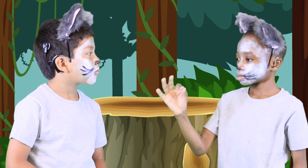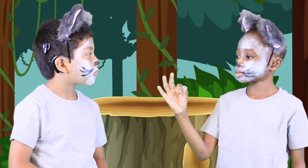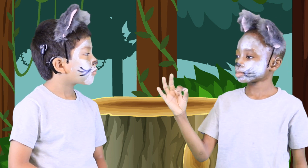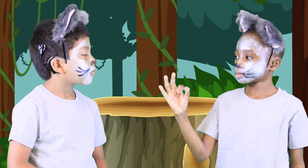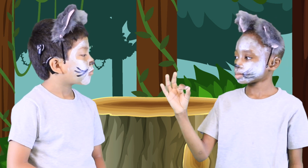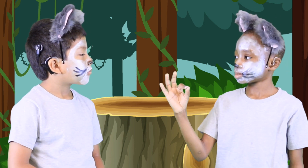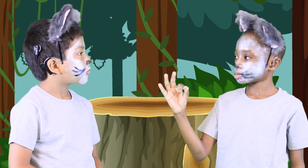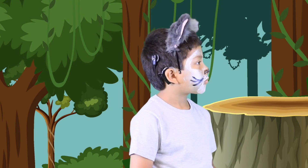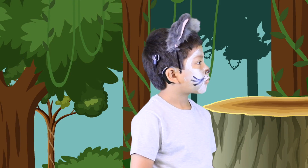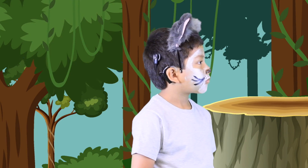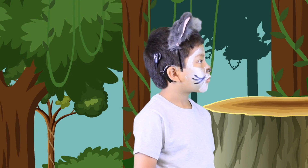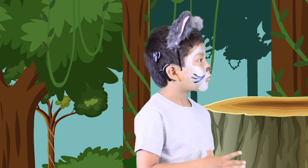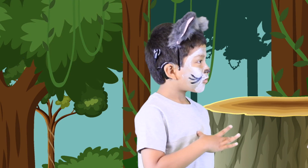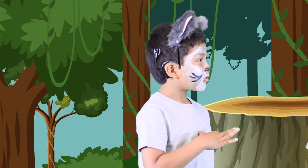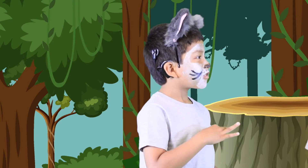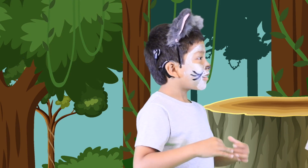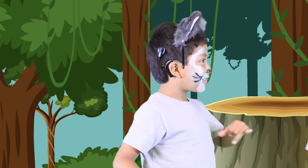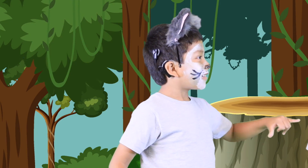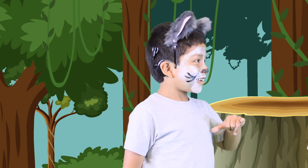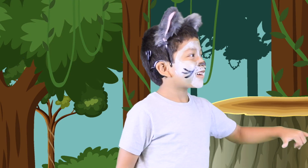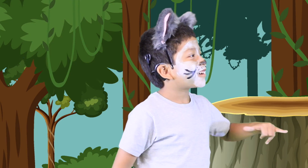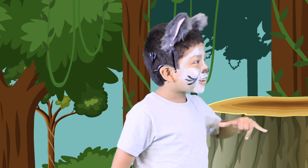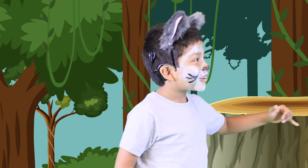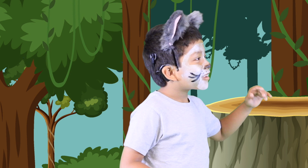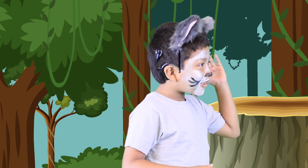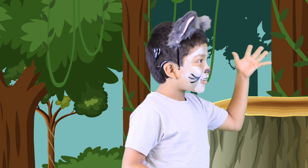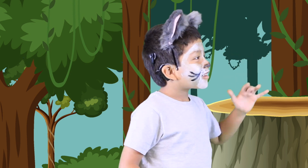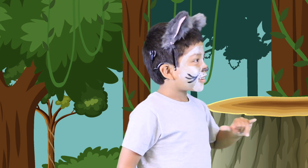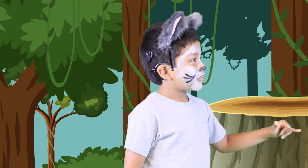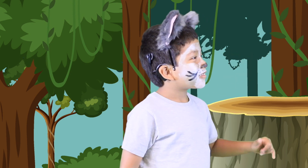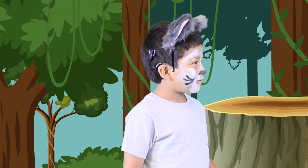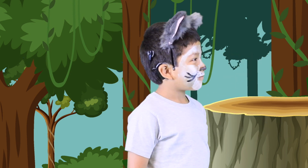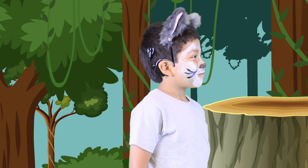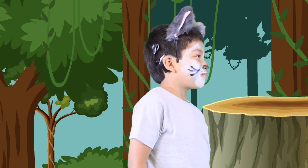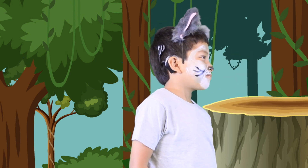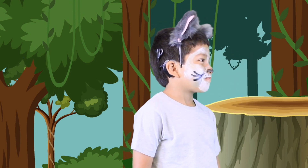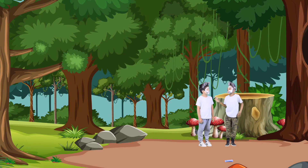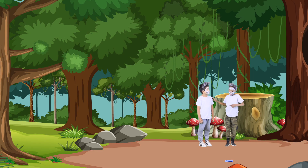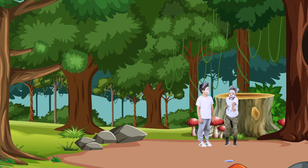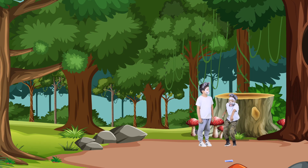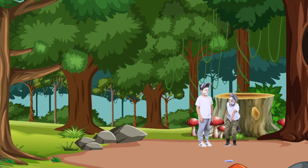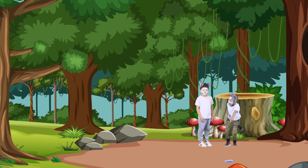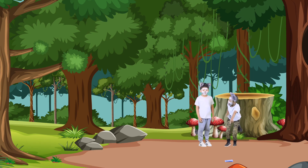Good? Cool! Me, too. I would, too. Look!